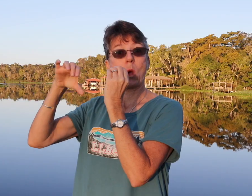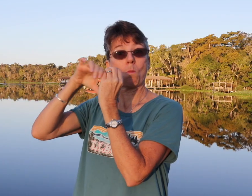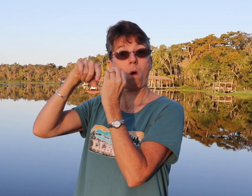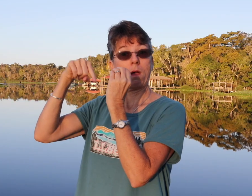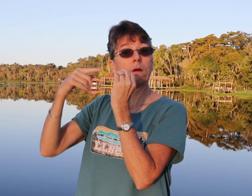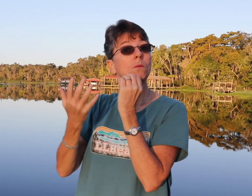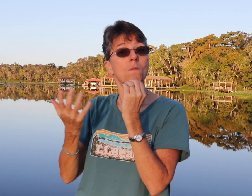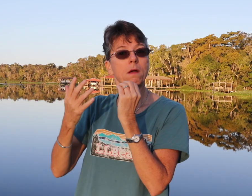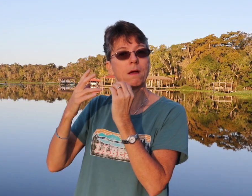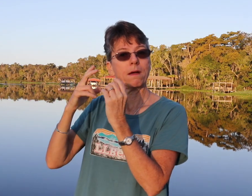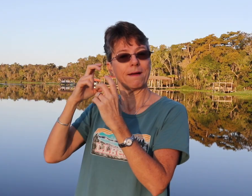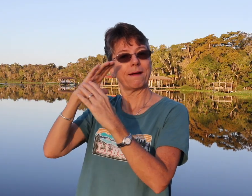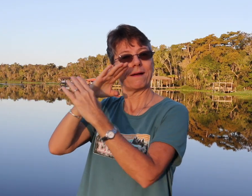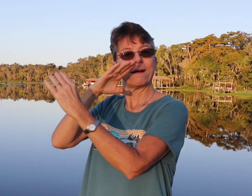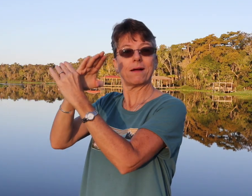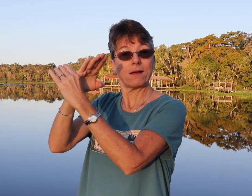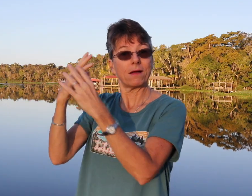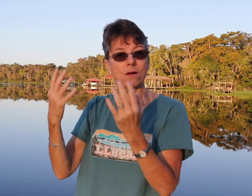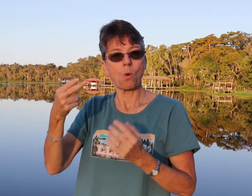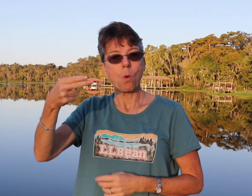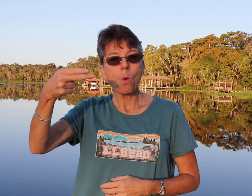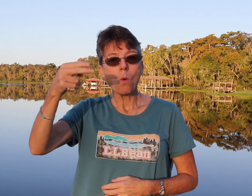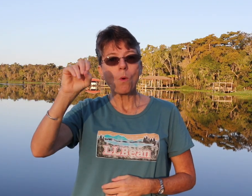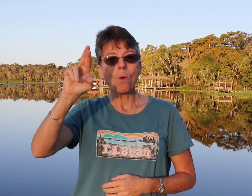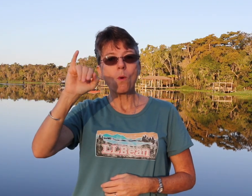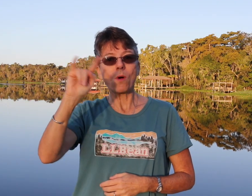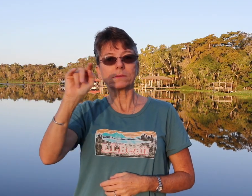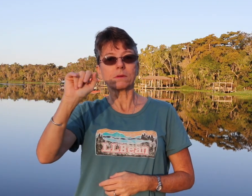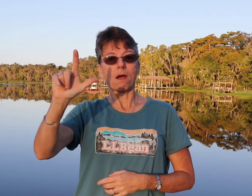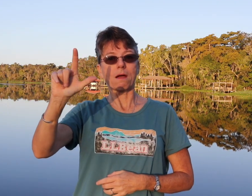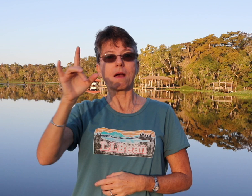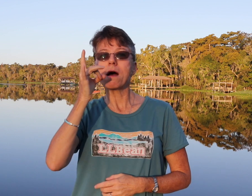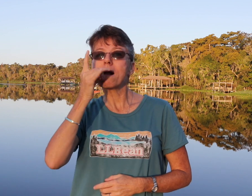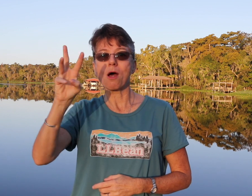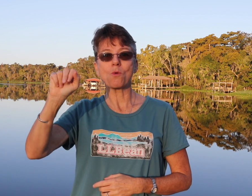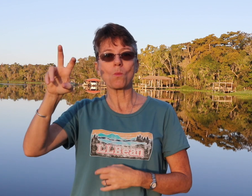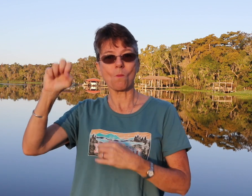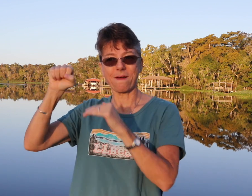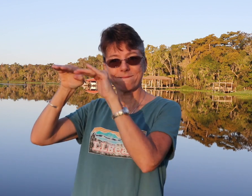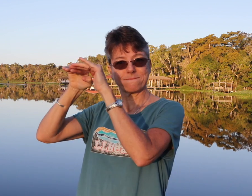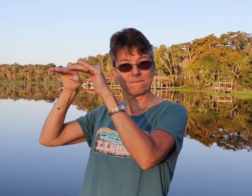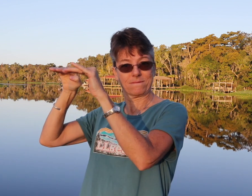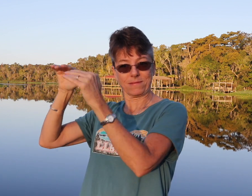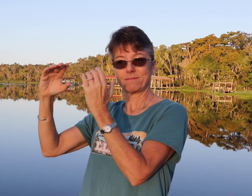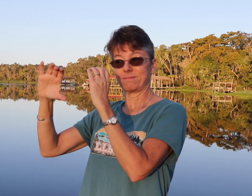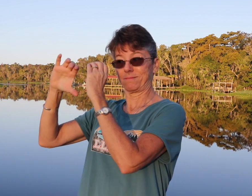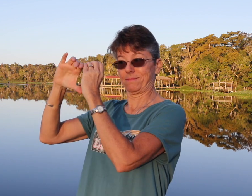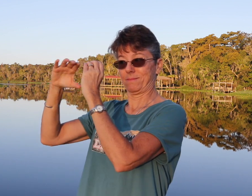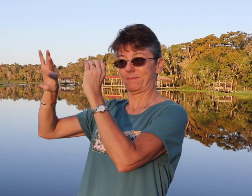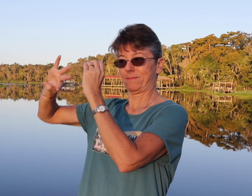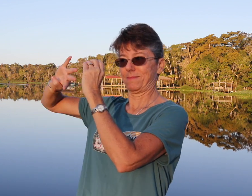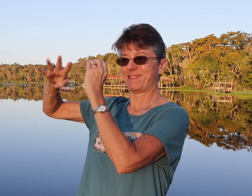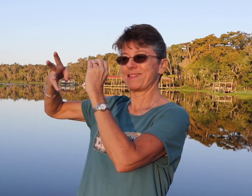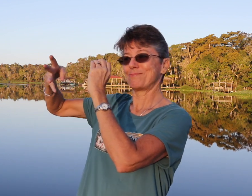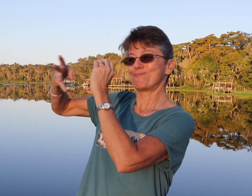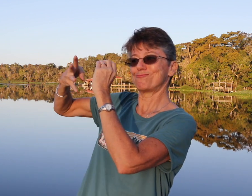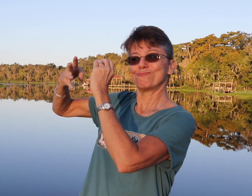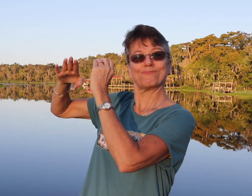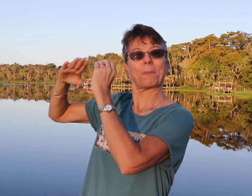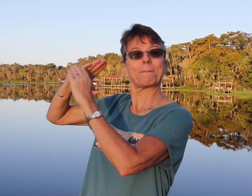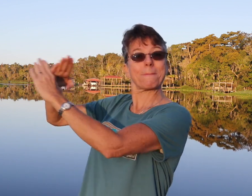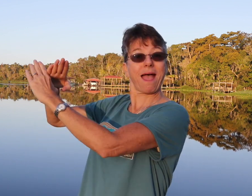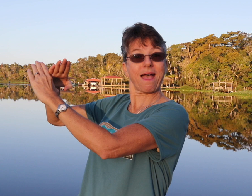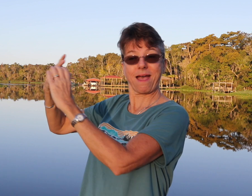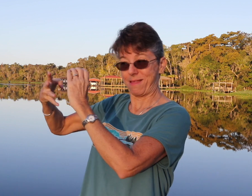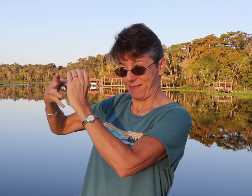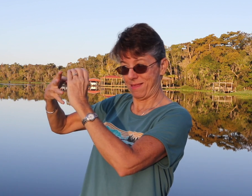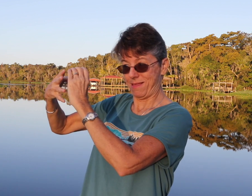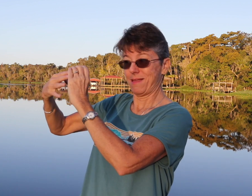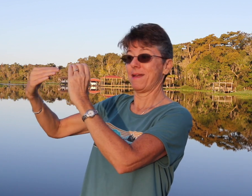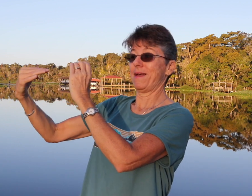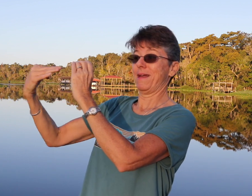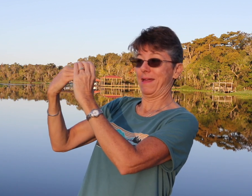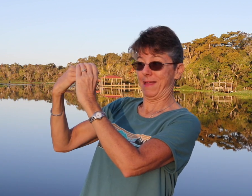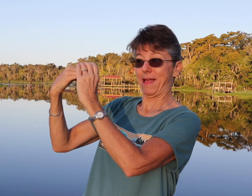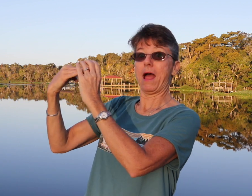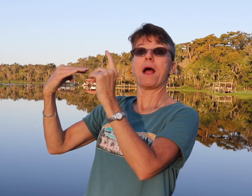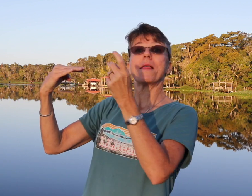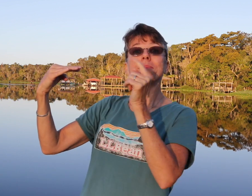THE FIRST POLARIZER IS SUPPOSED TO FILTER OUT THE HORIZONTAL LIGHT WAVES.